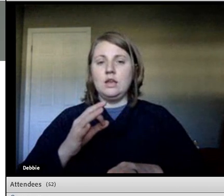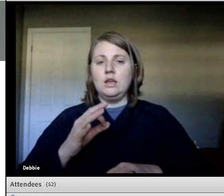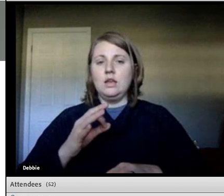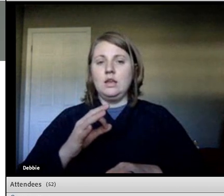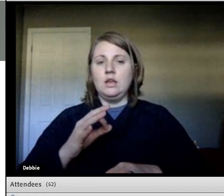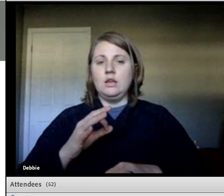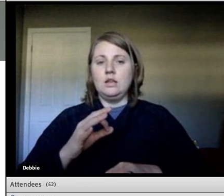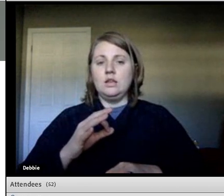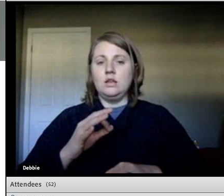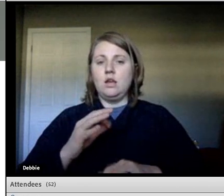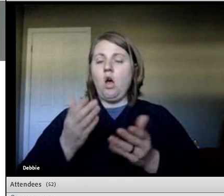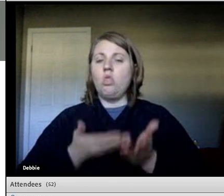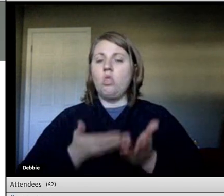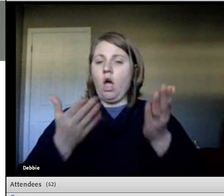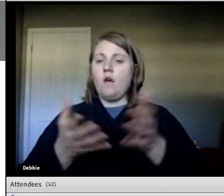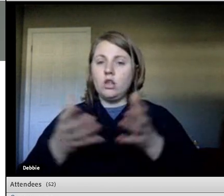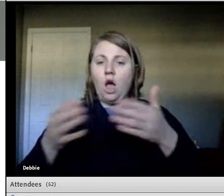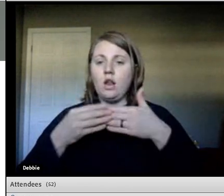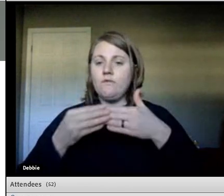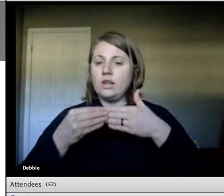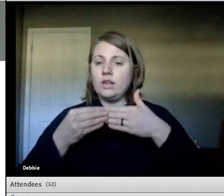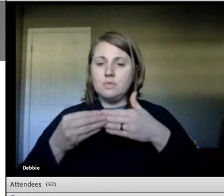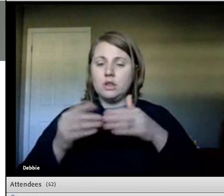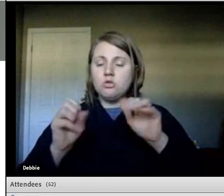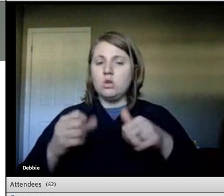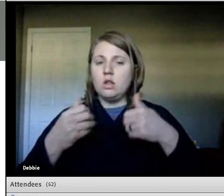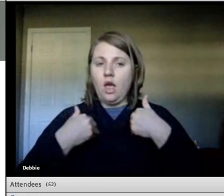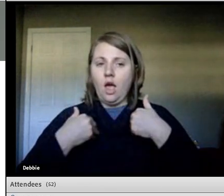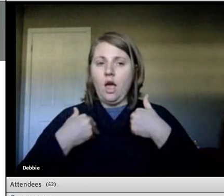Most of the web is built on these interfaces at this point.